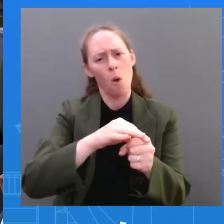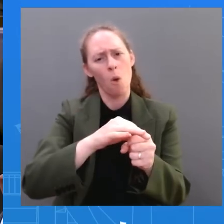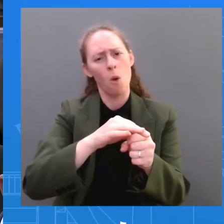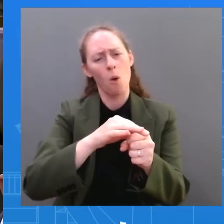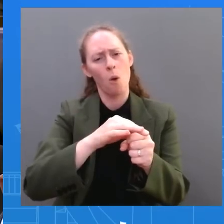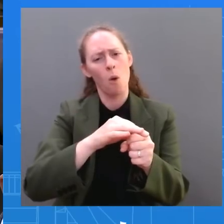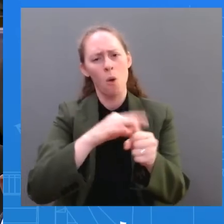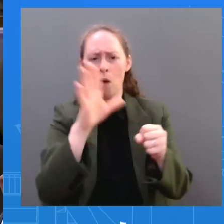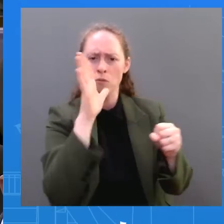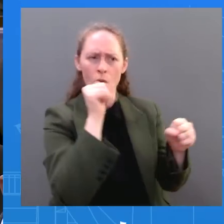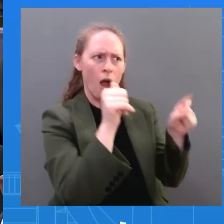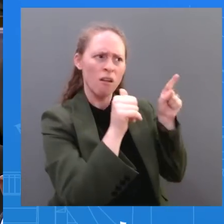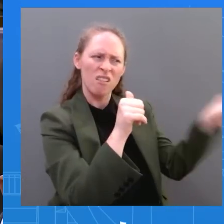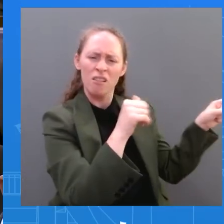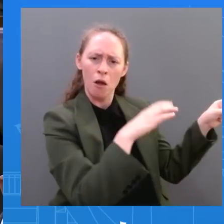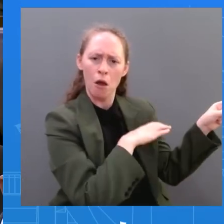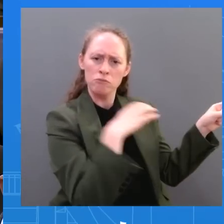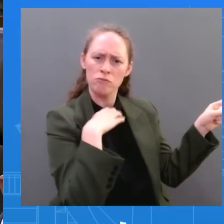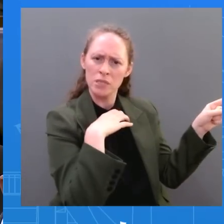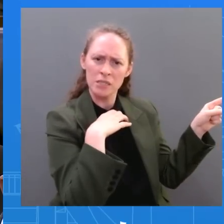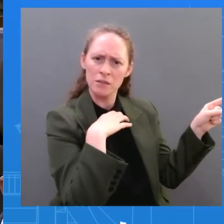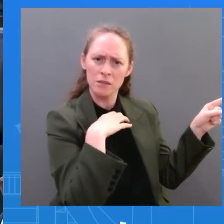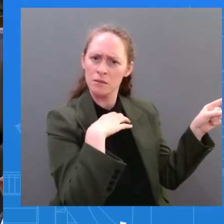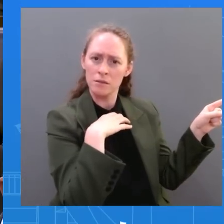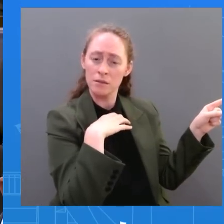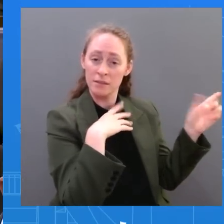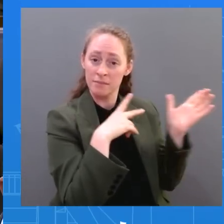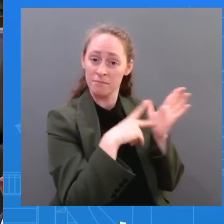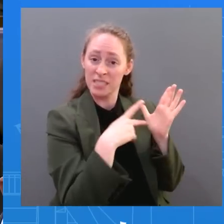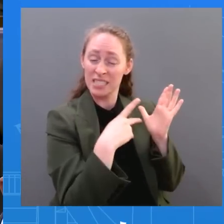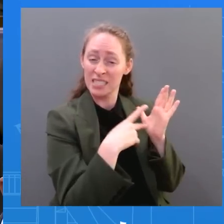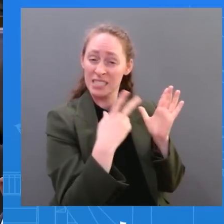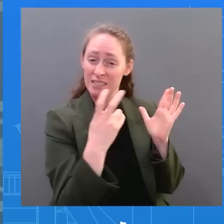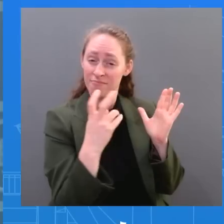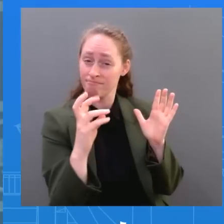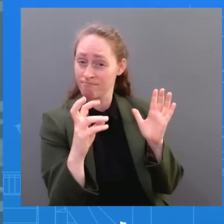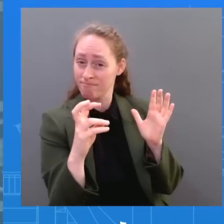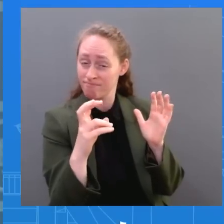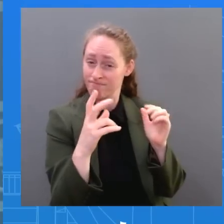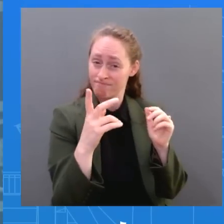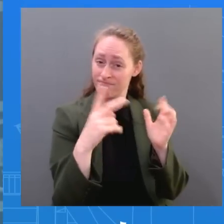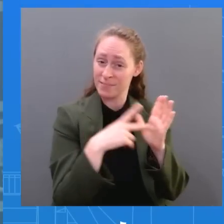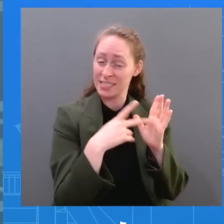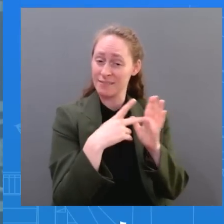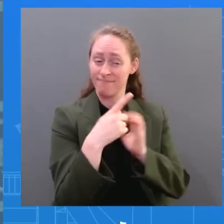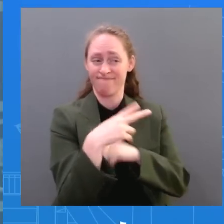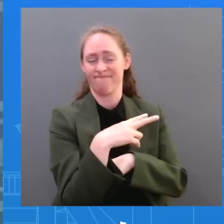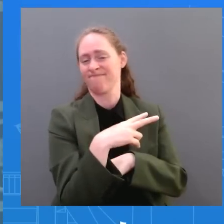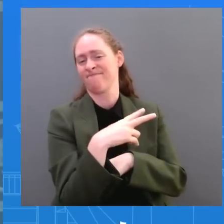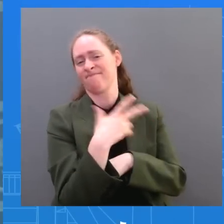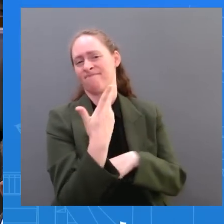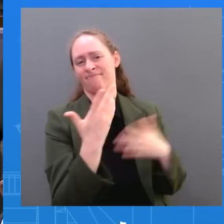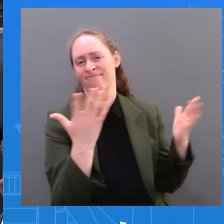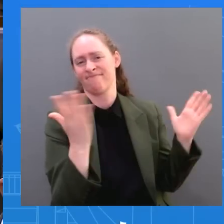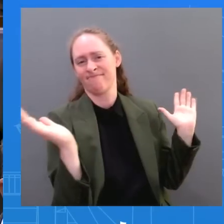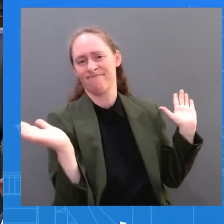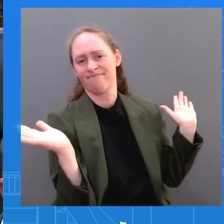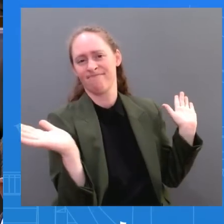as it stands right now, unlikely to take any additional action? Ms. Jean-Pierre: Can you say the beginning part of your question? The Press: Well, in his Fourth of July message,